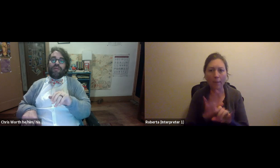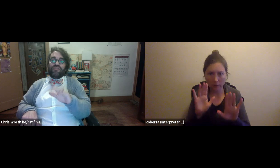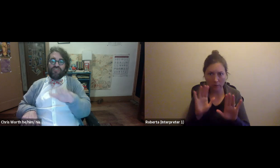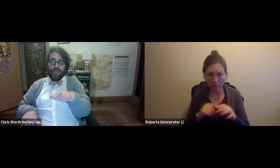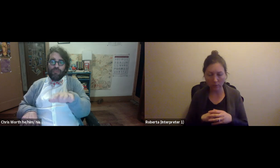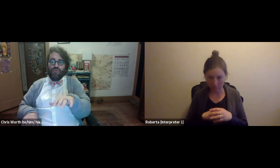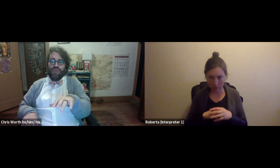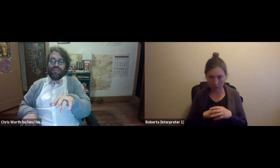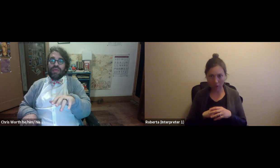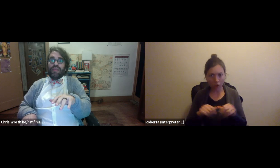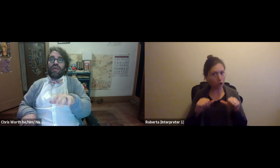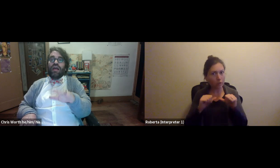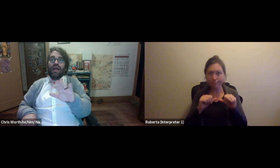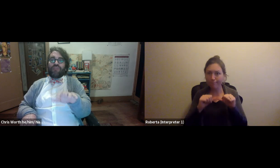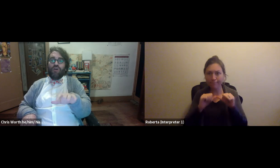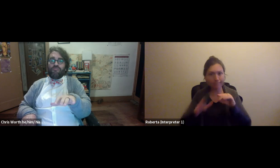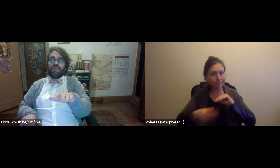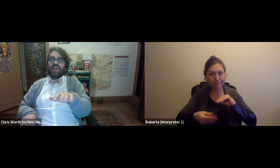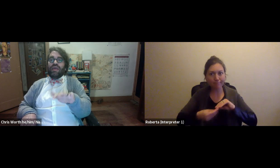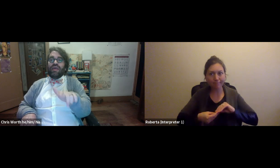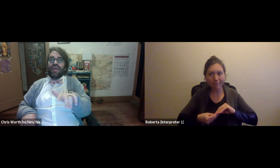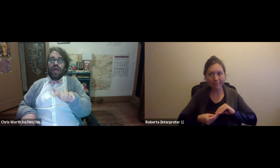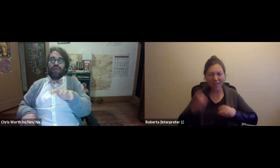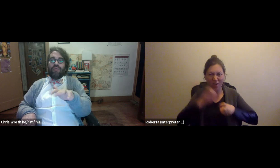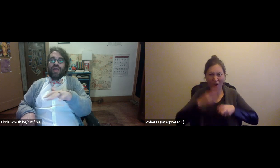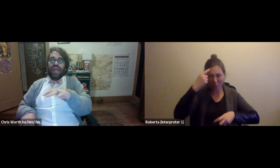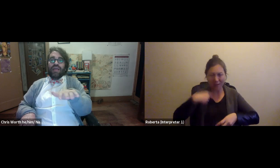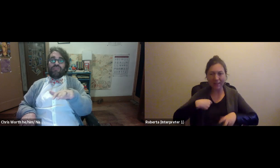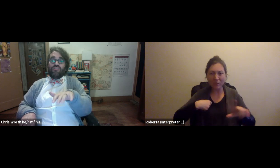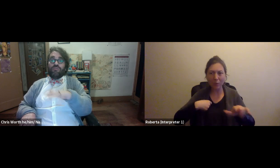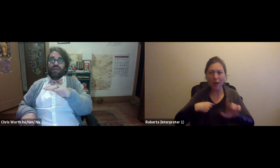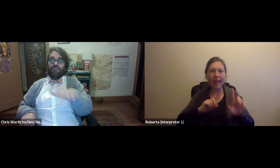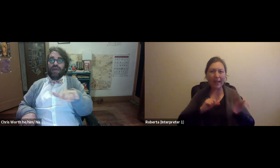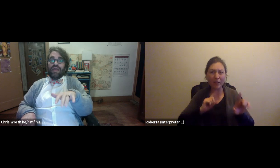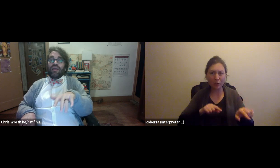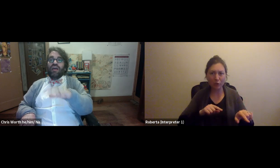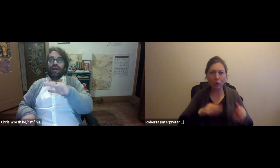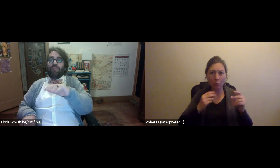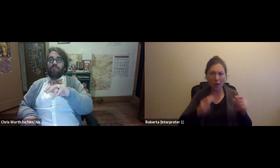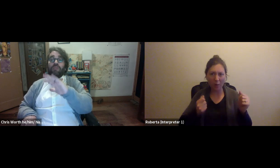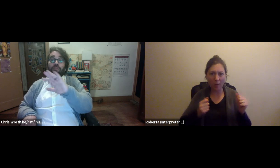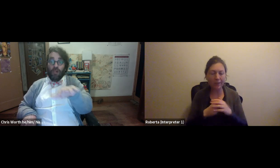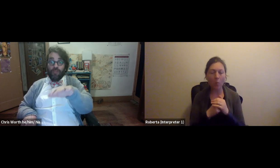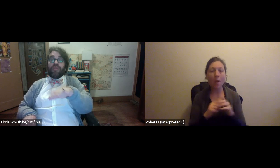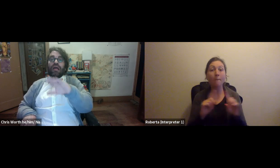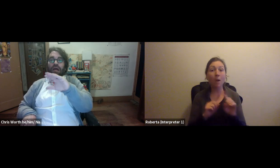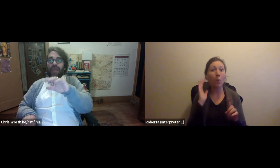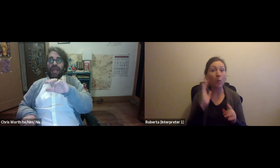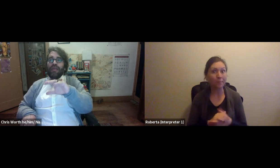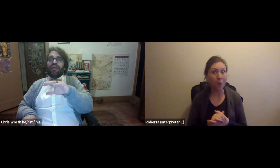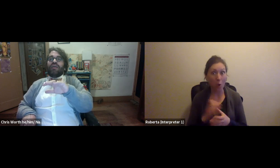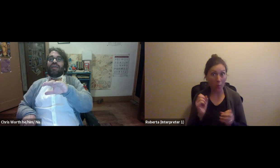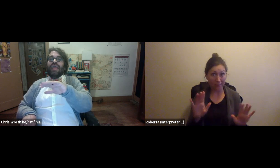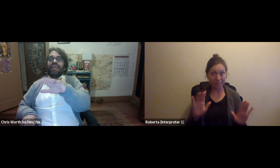Just keep loading them in. It's hard for me to answer right away, but we will, okay. Katie is